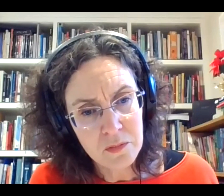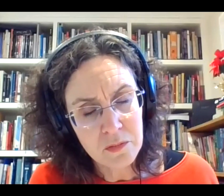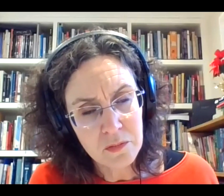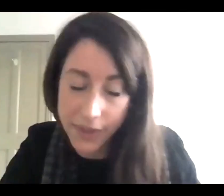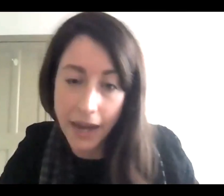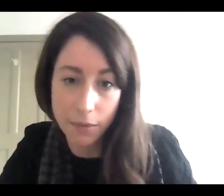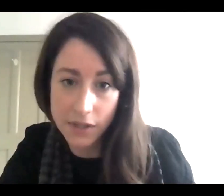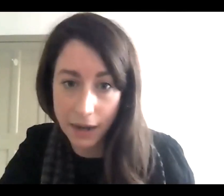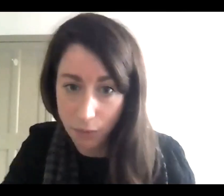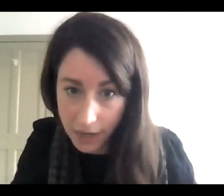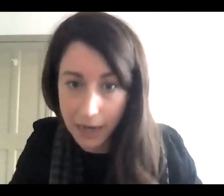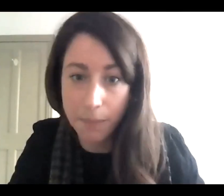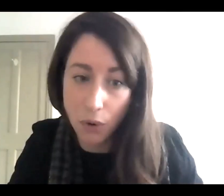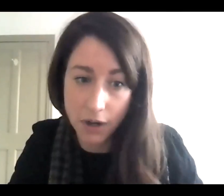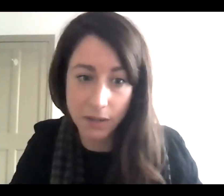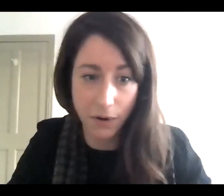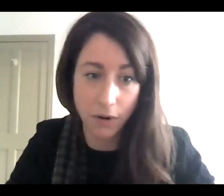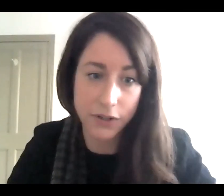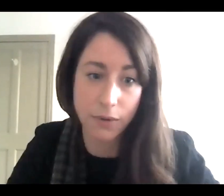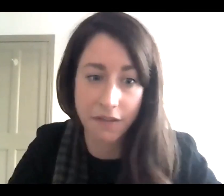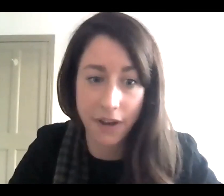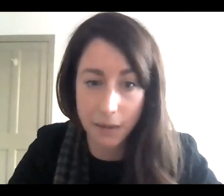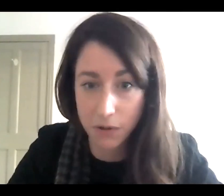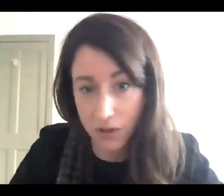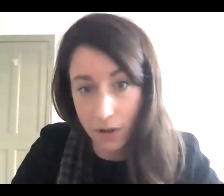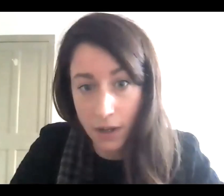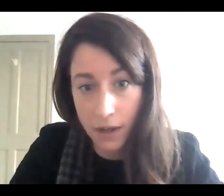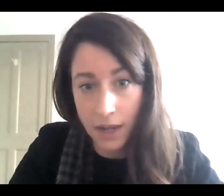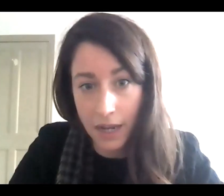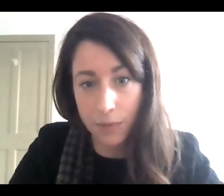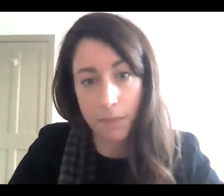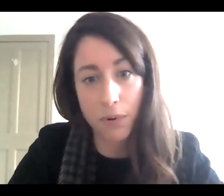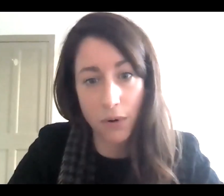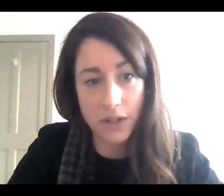something". I knew that was like really important, but also I felt like was it was important